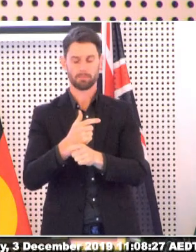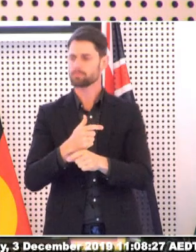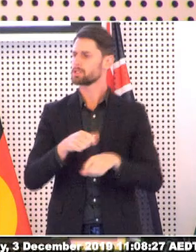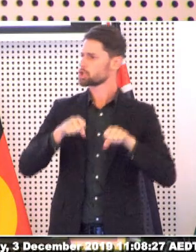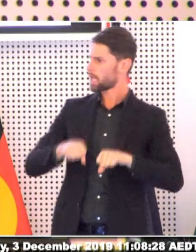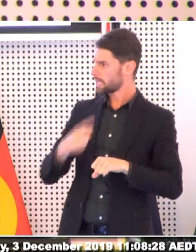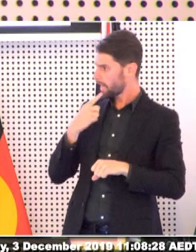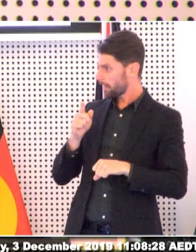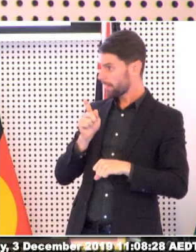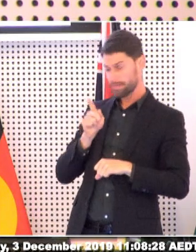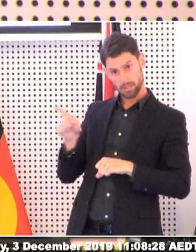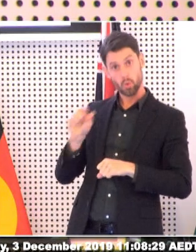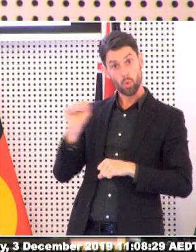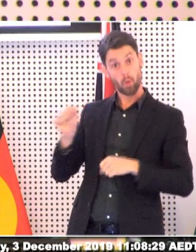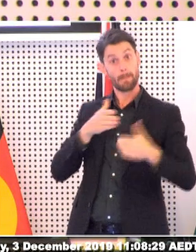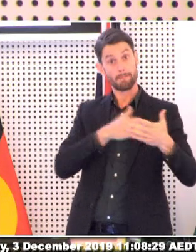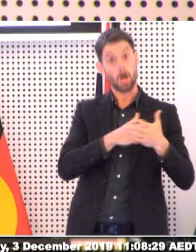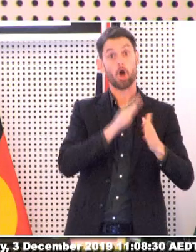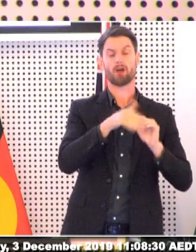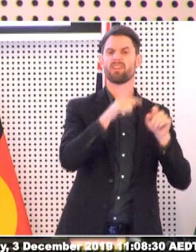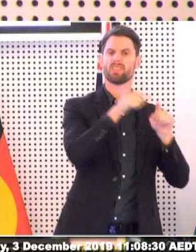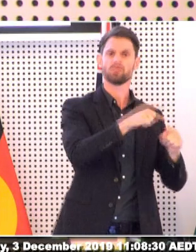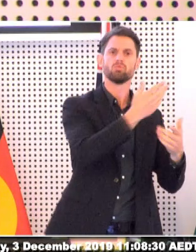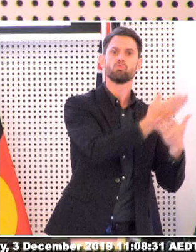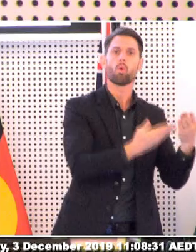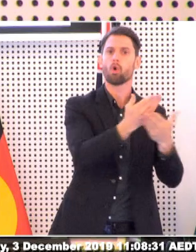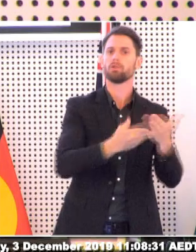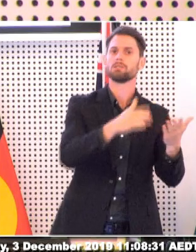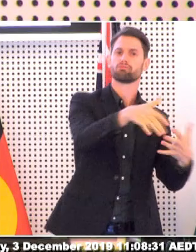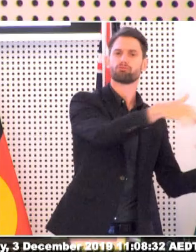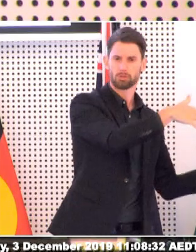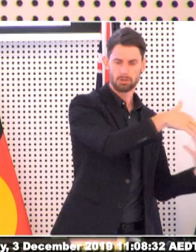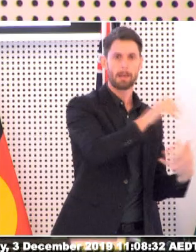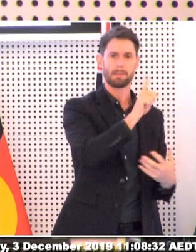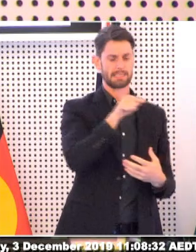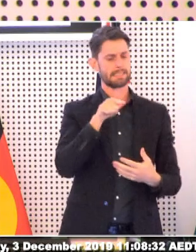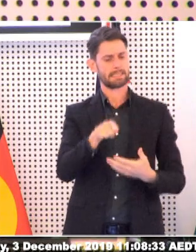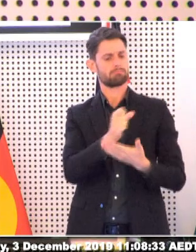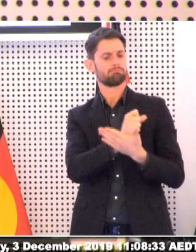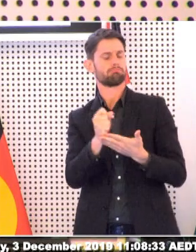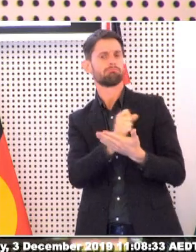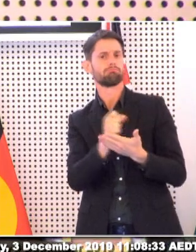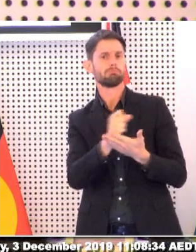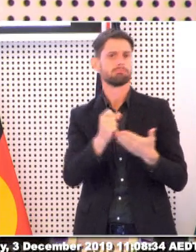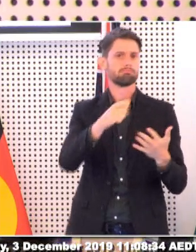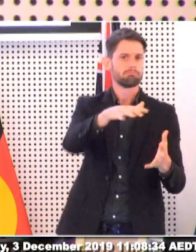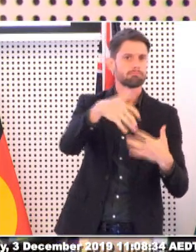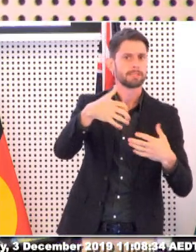qualitative research. DR SPIVAKOVSKY: Correct, yes. Quantitative research is a rather different sort of undertaking. Yes.